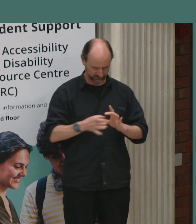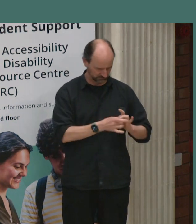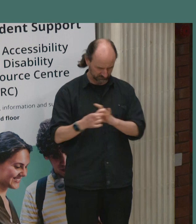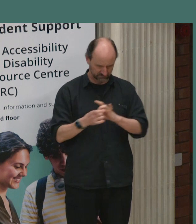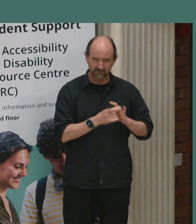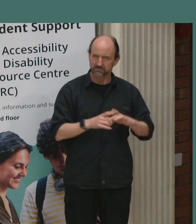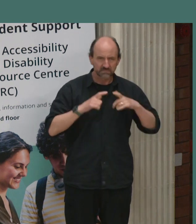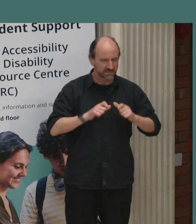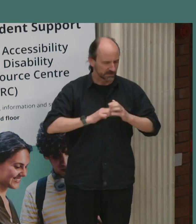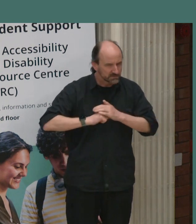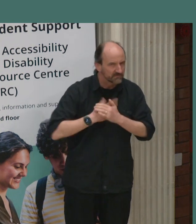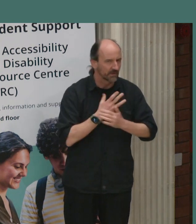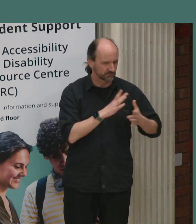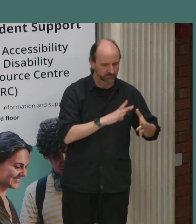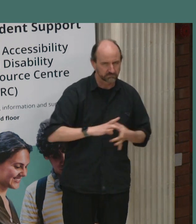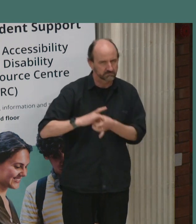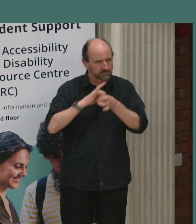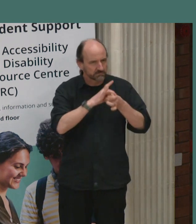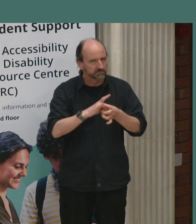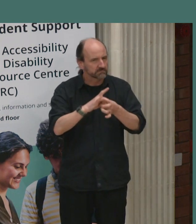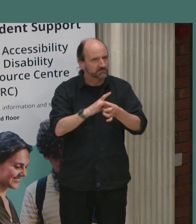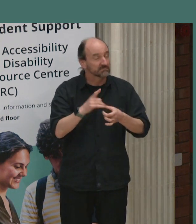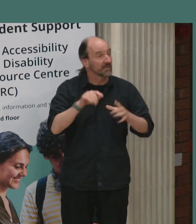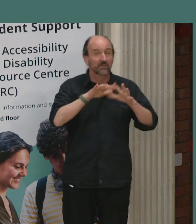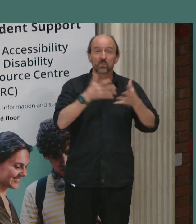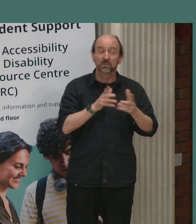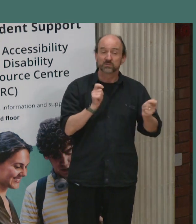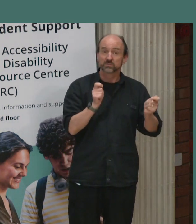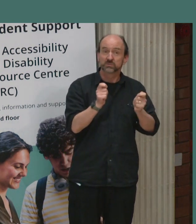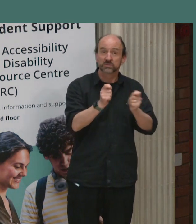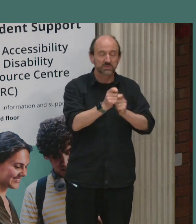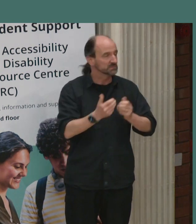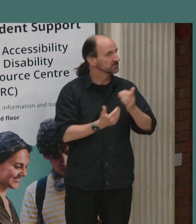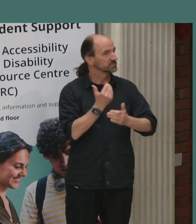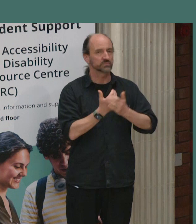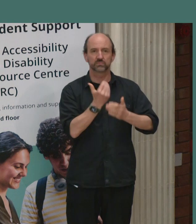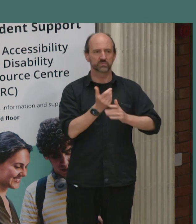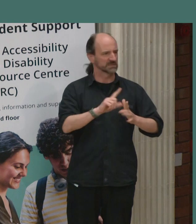world new aspects of disability with fresh implications for Education need to be explored,